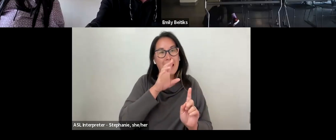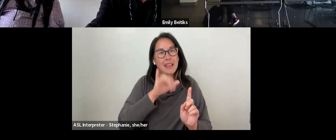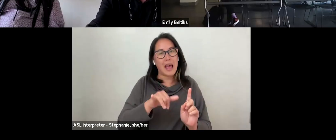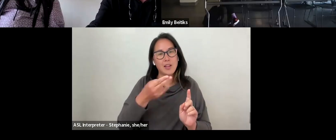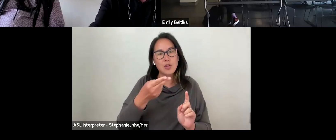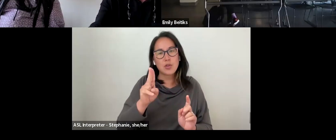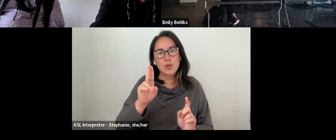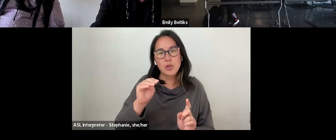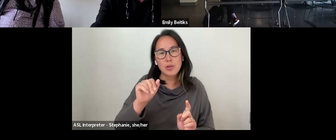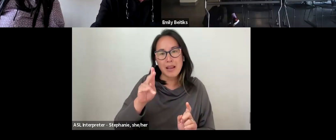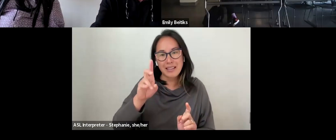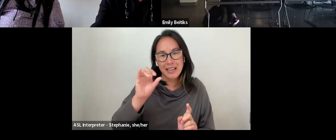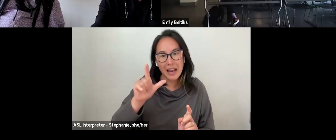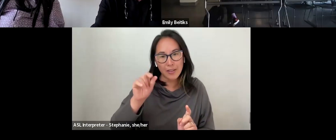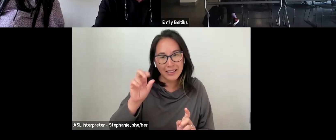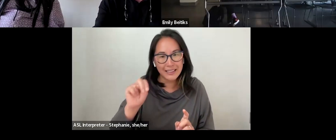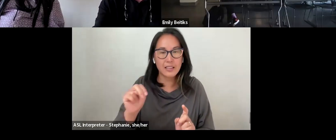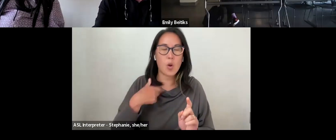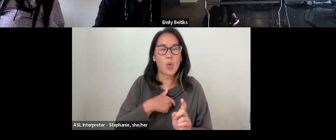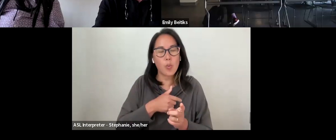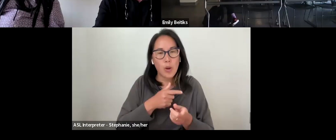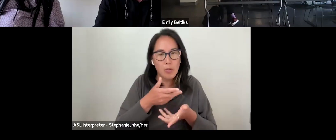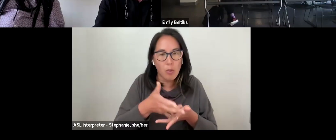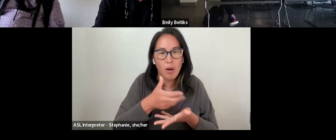out against the interests of patients.